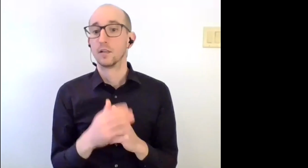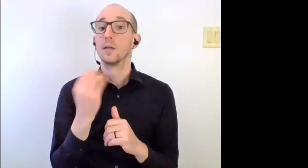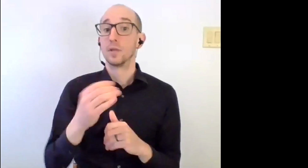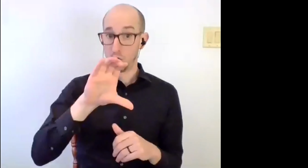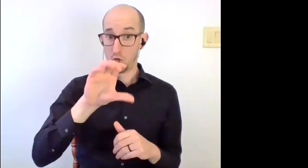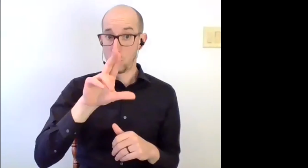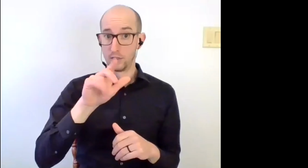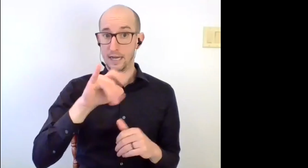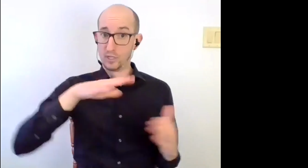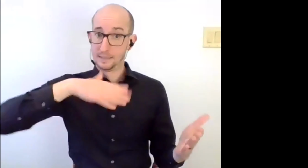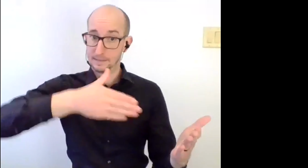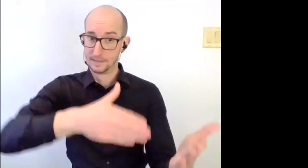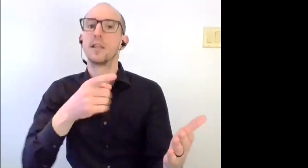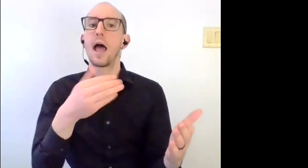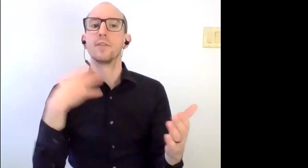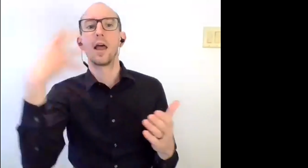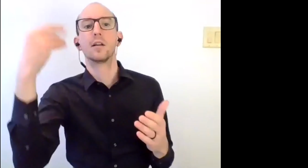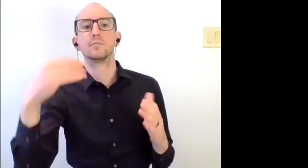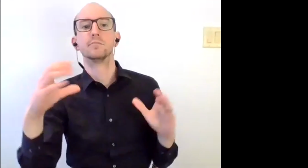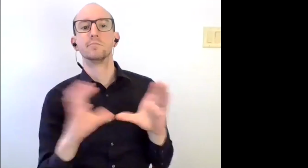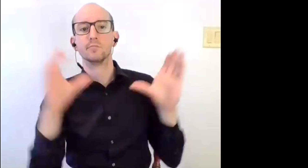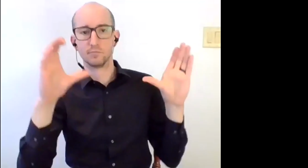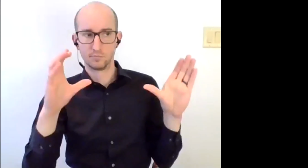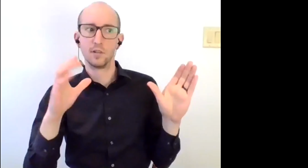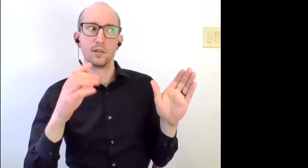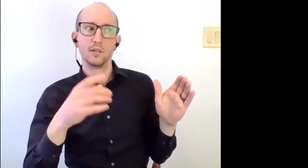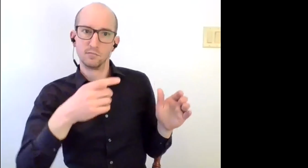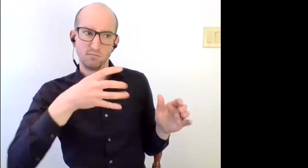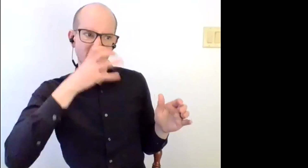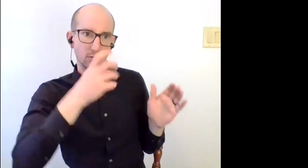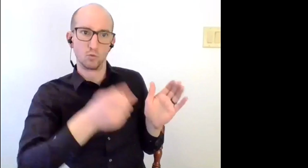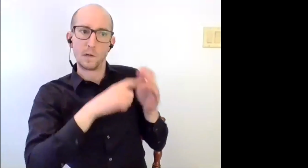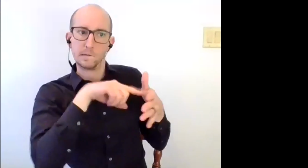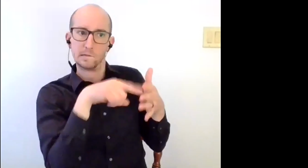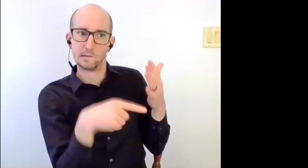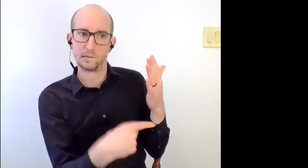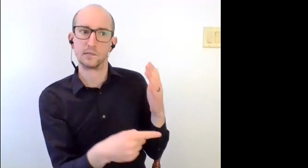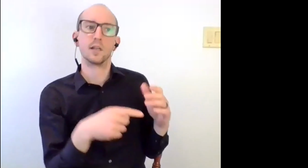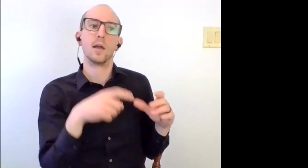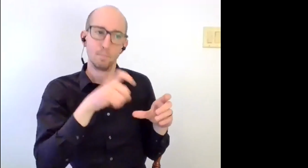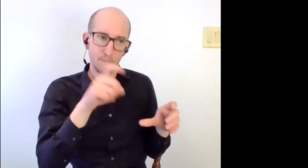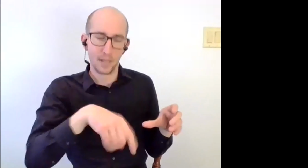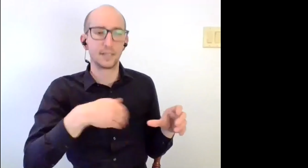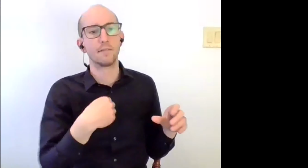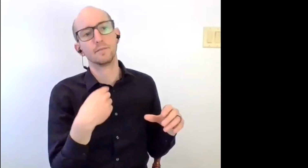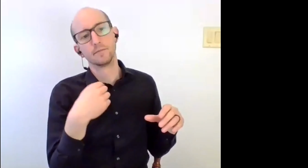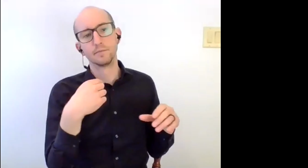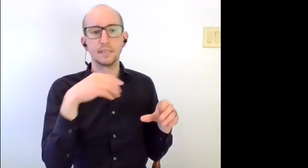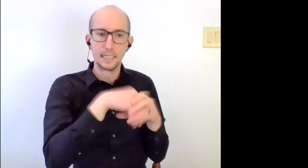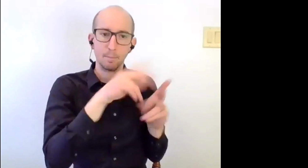one have based on organizations based on accreditation. So major difference is culinary has from a national commission